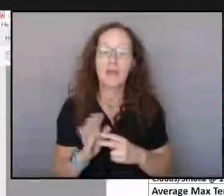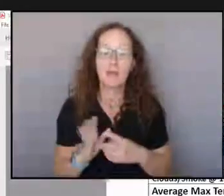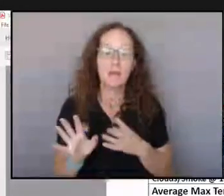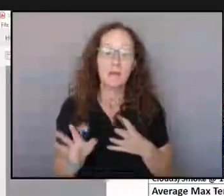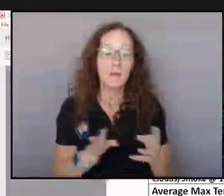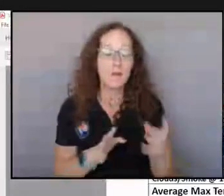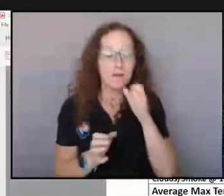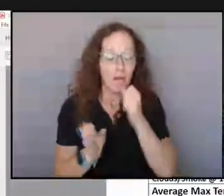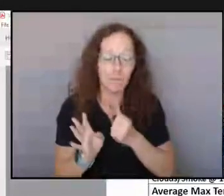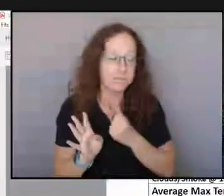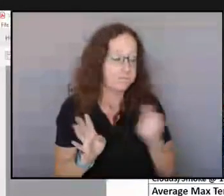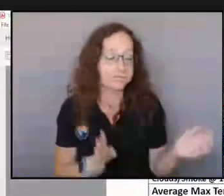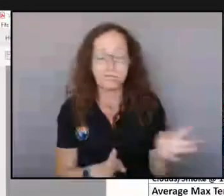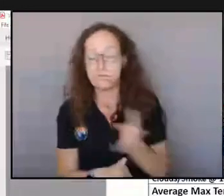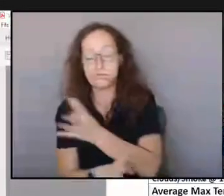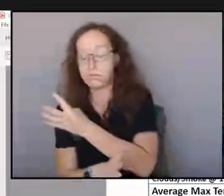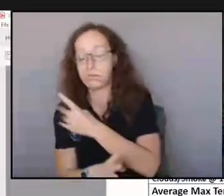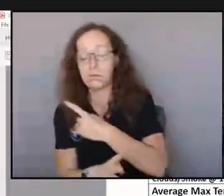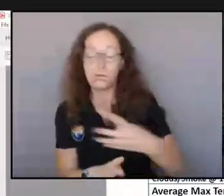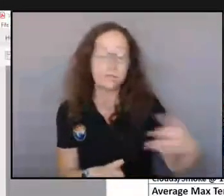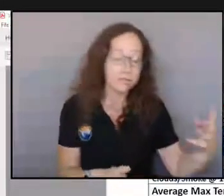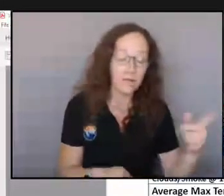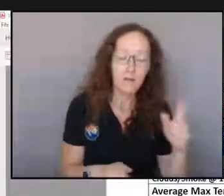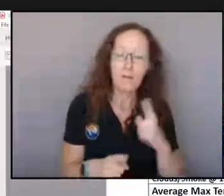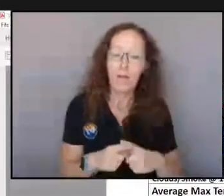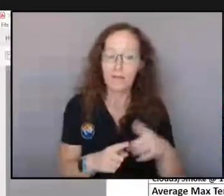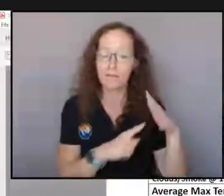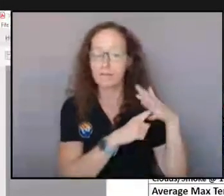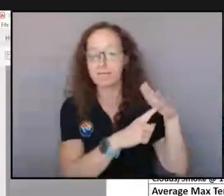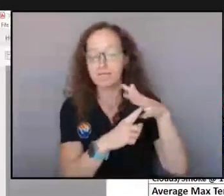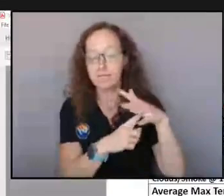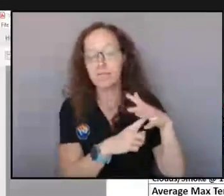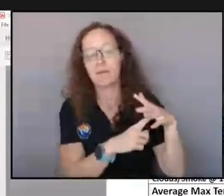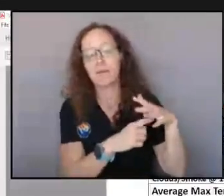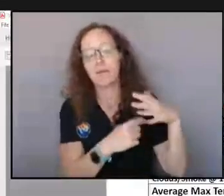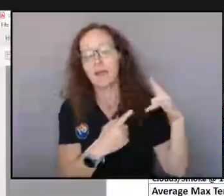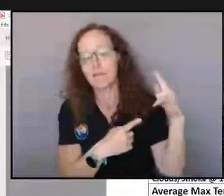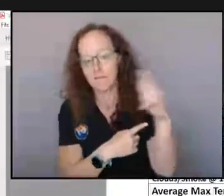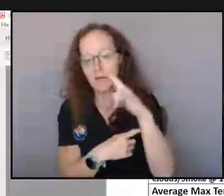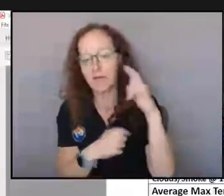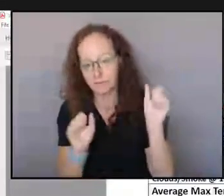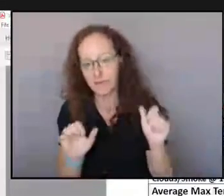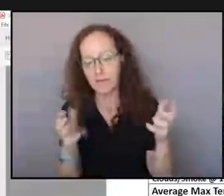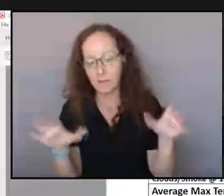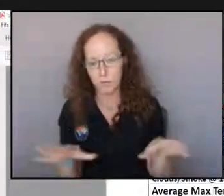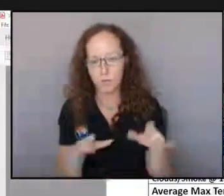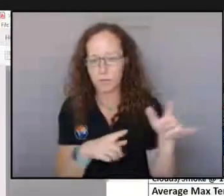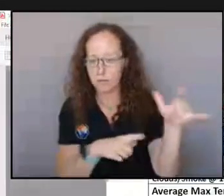AND THEN THE WIND DIRECTION IS A BIG CHANGE. WE HAVE BEEN SEEING A LITTLE BIT OF EASTERLY COMPONENT IN IT.